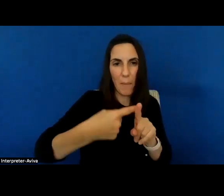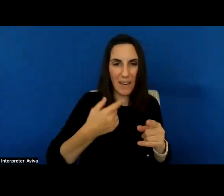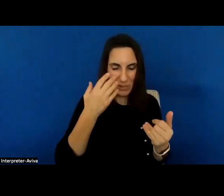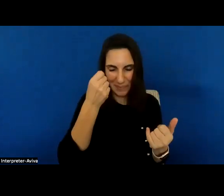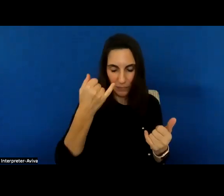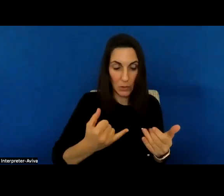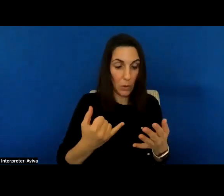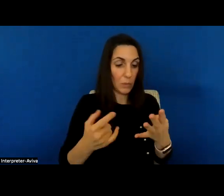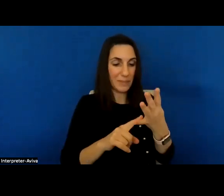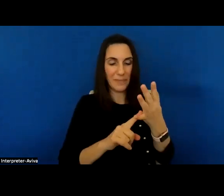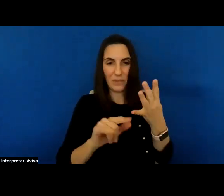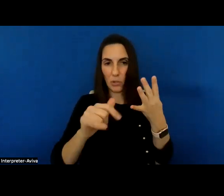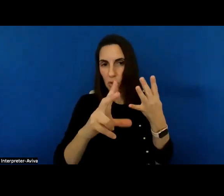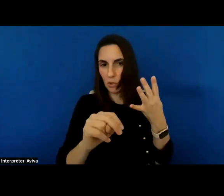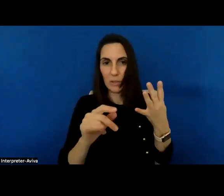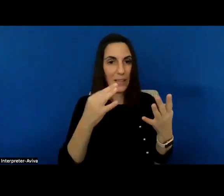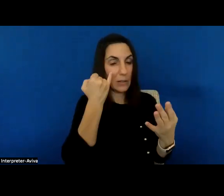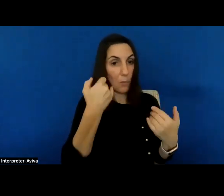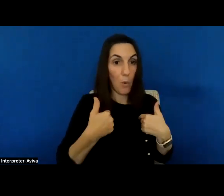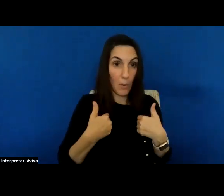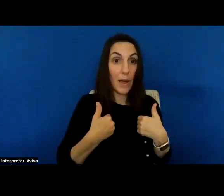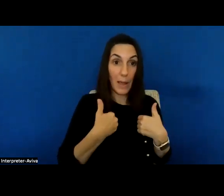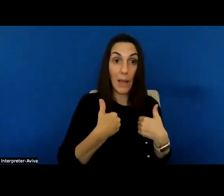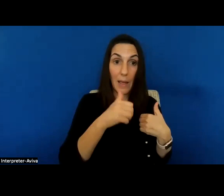January, so if I had an able account, and I'm on SSI and I took out let's